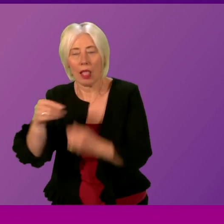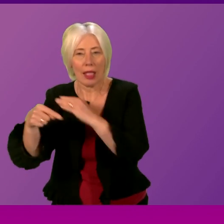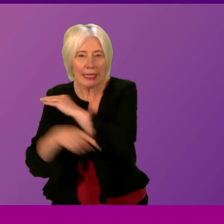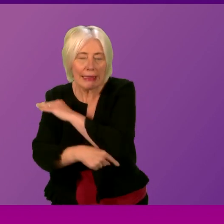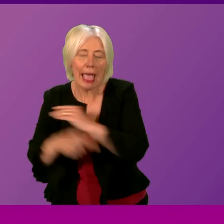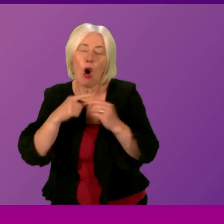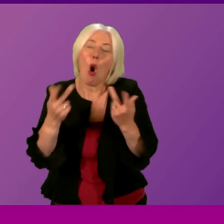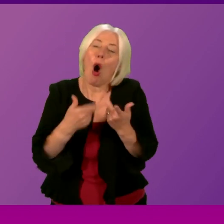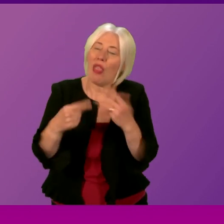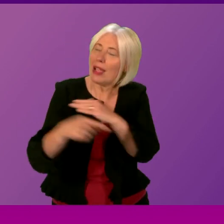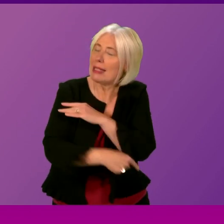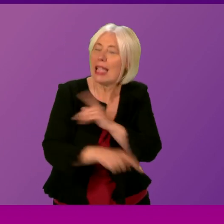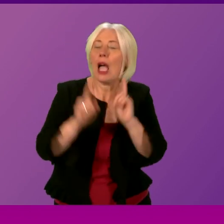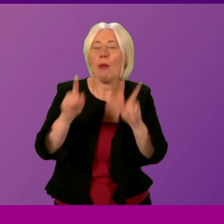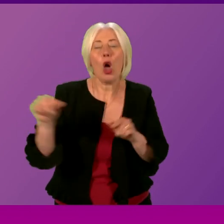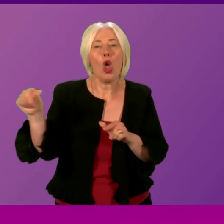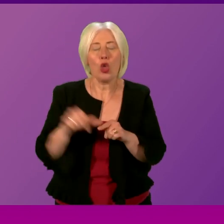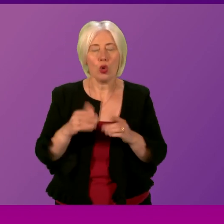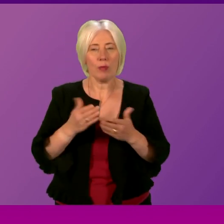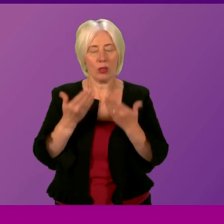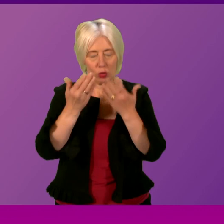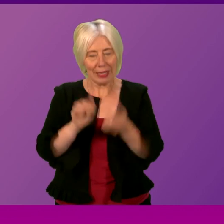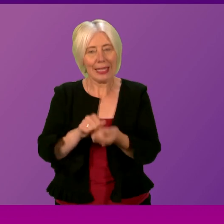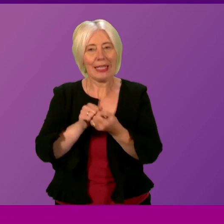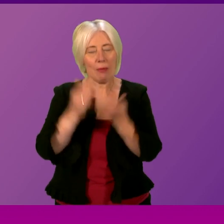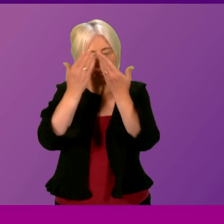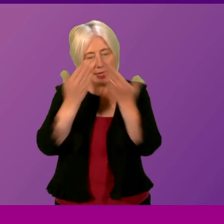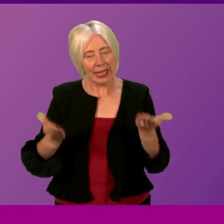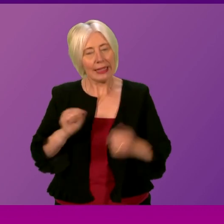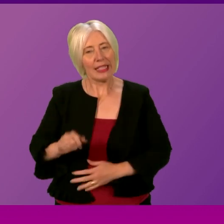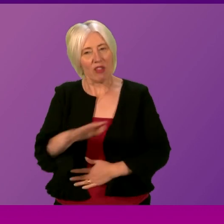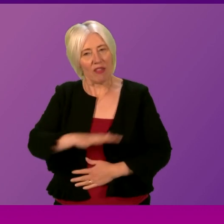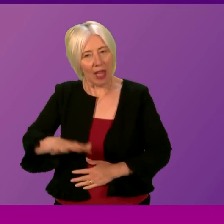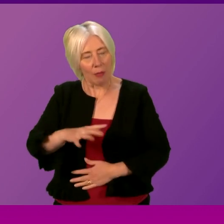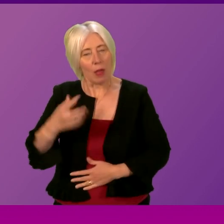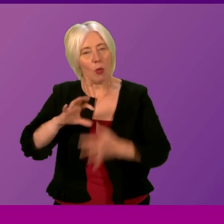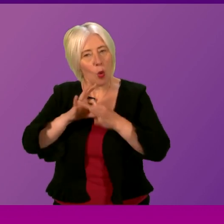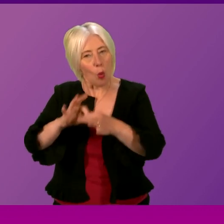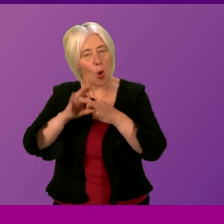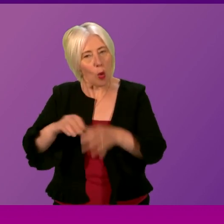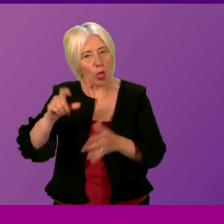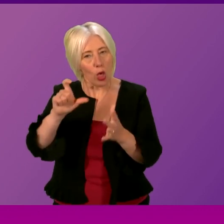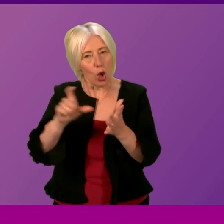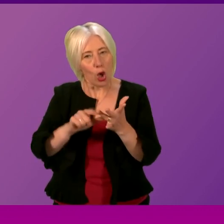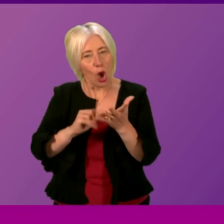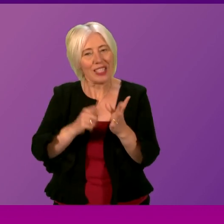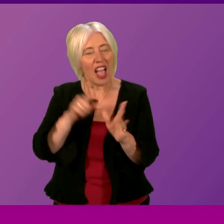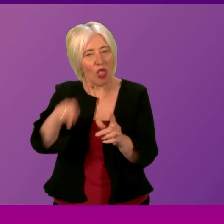so in a way that preserves the dignity of families. We will continue to work with the Convention of Scottish Local Authorities on that important matter.